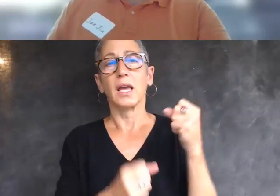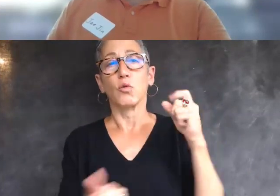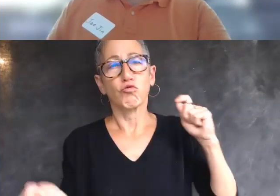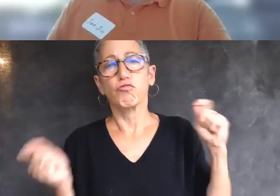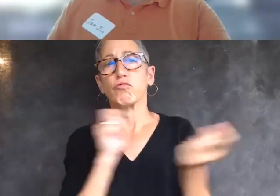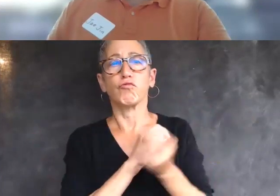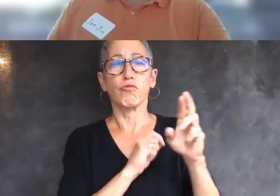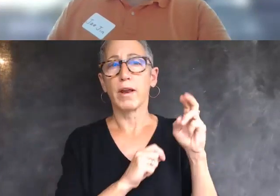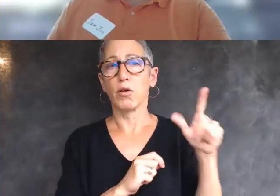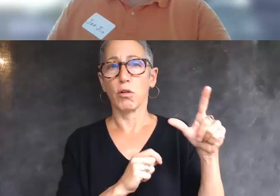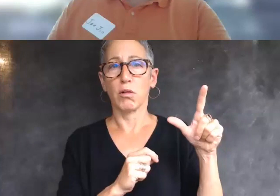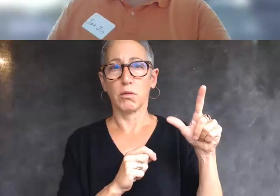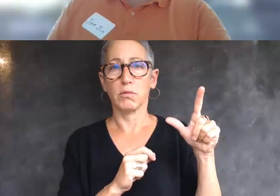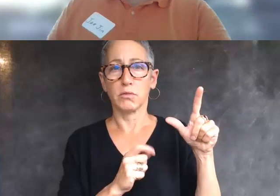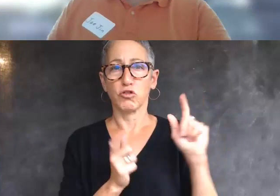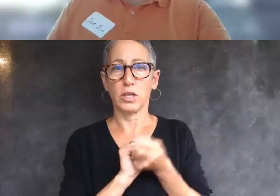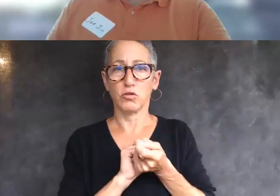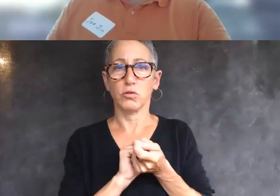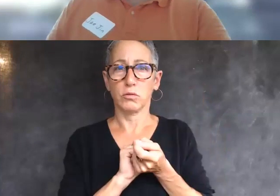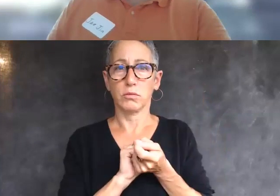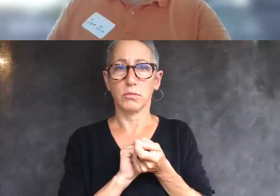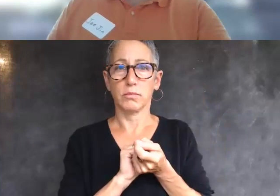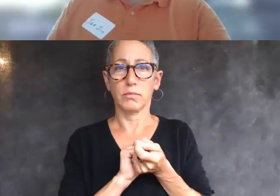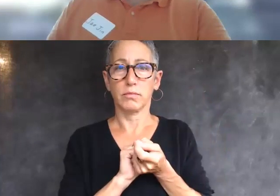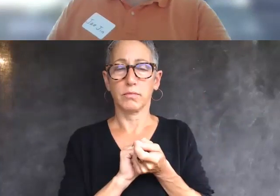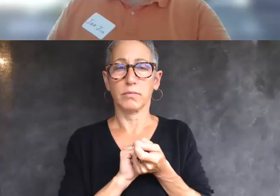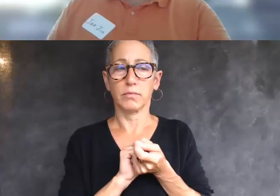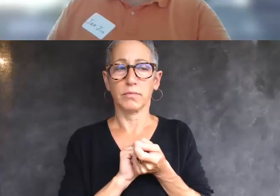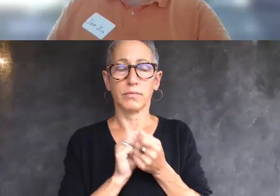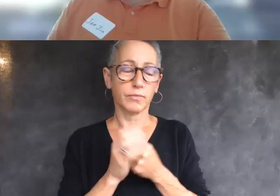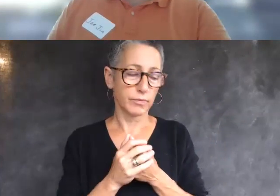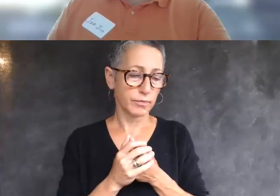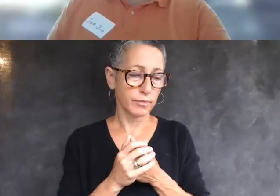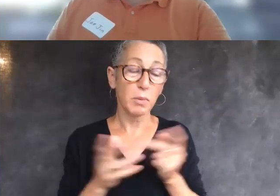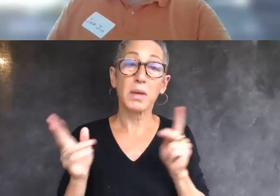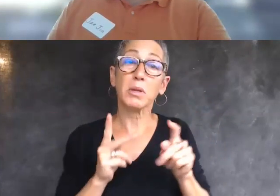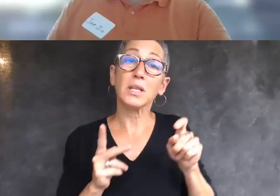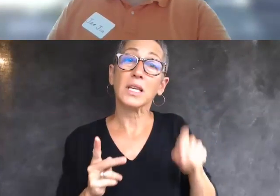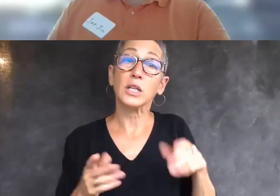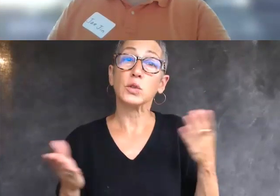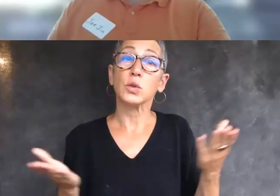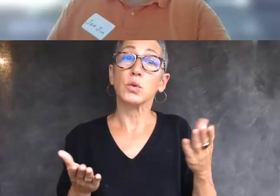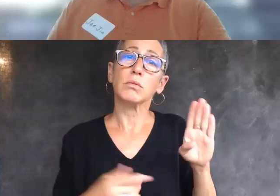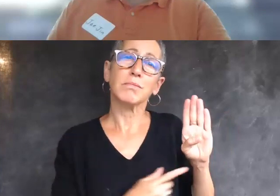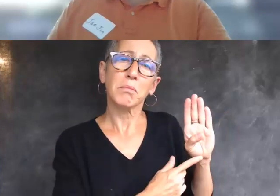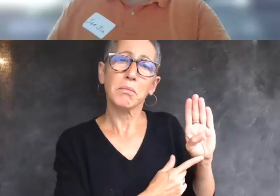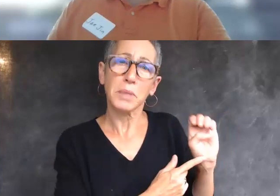understanding of everyone needing to be able to be and to to be safely.